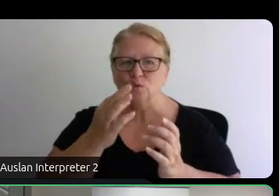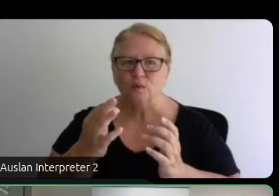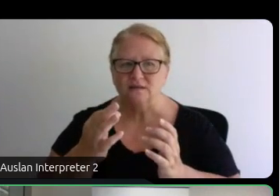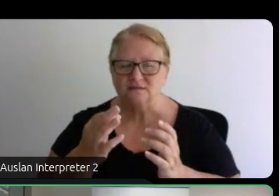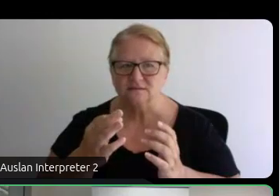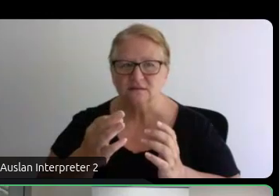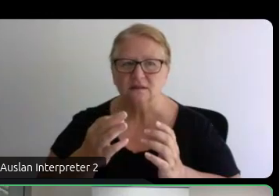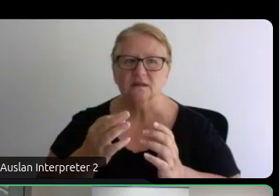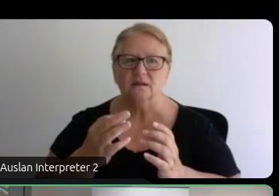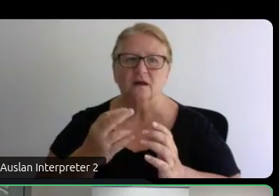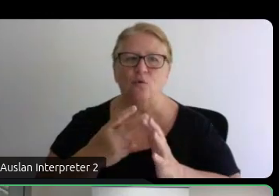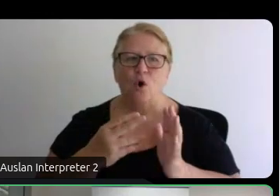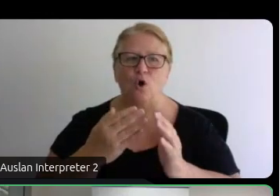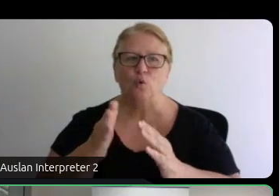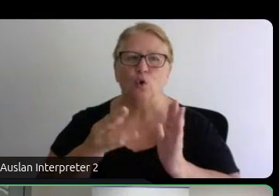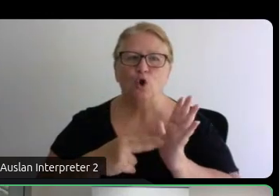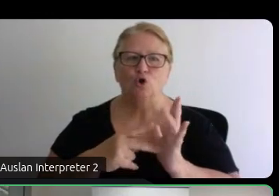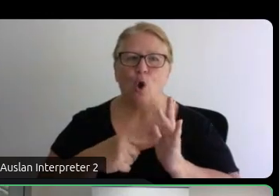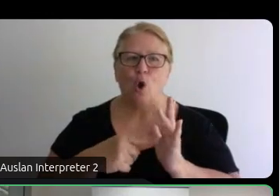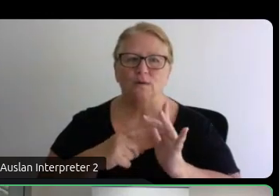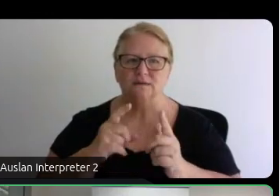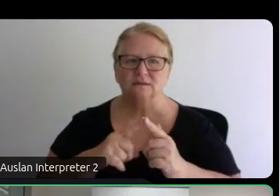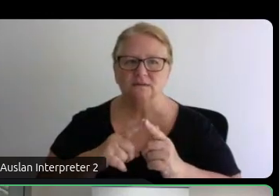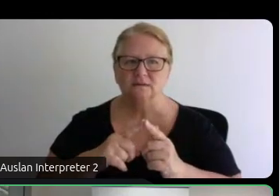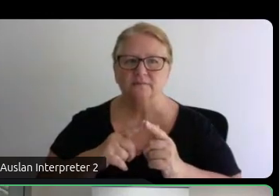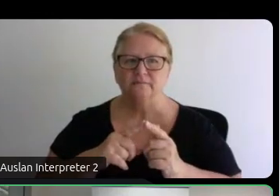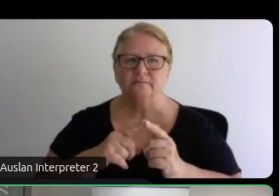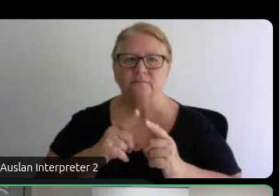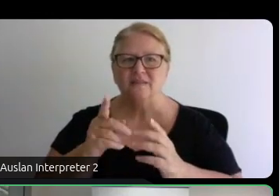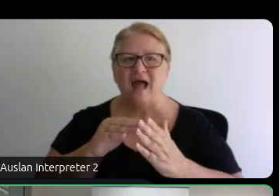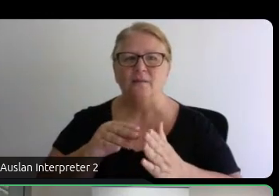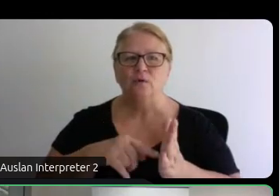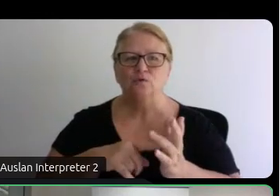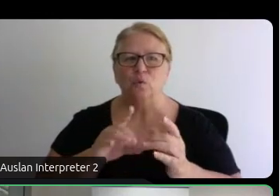which is a new thing and it's absolutely good. Helps clarify whether additional impairments you